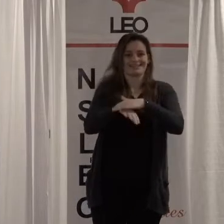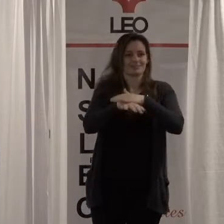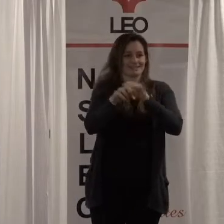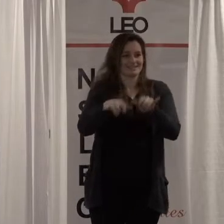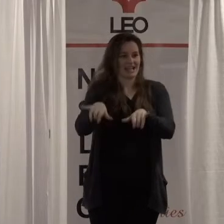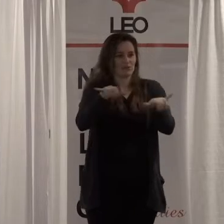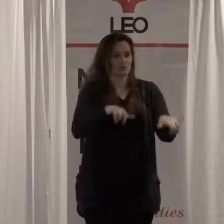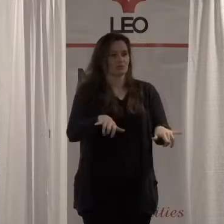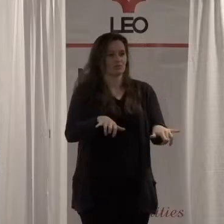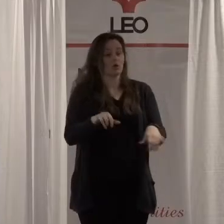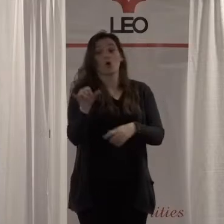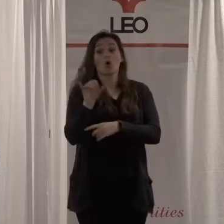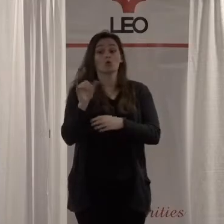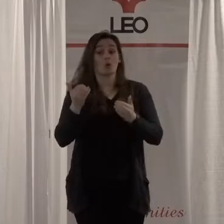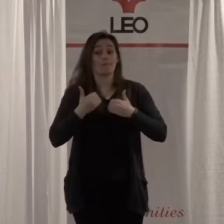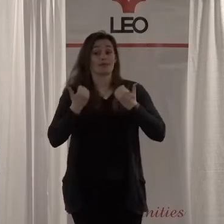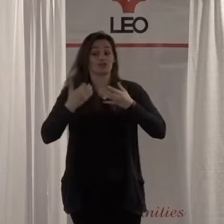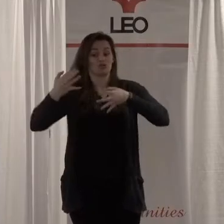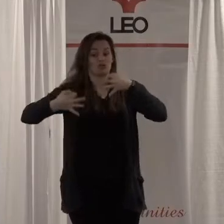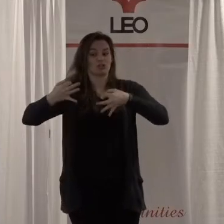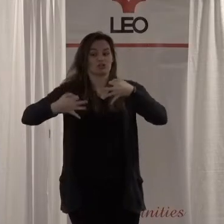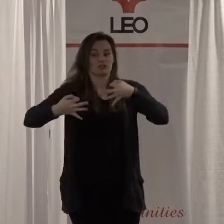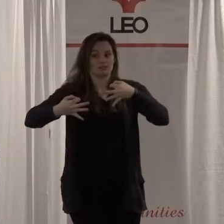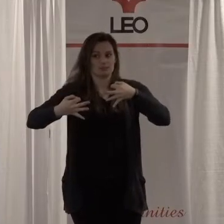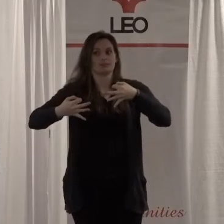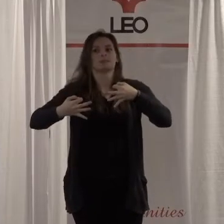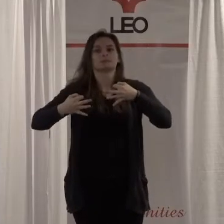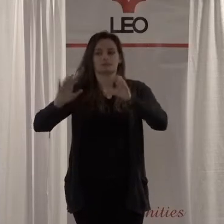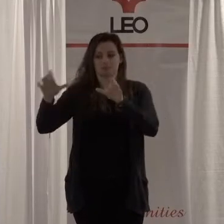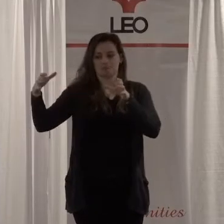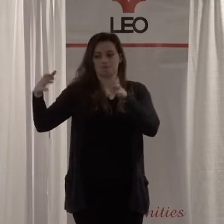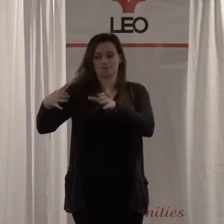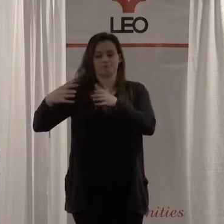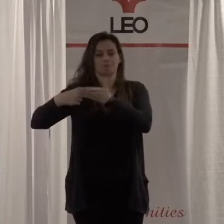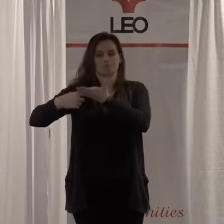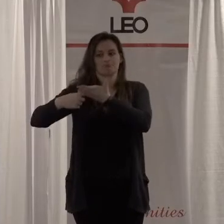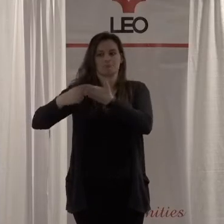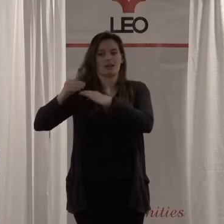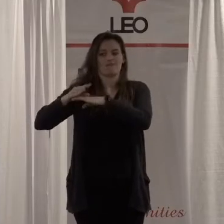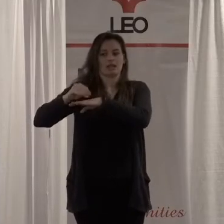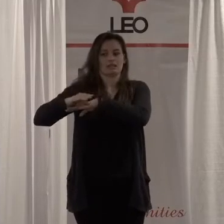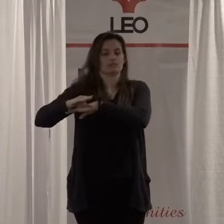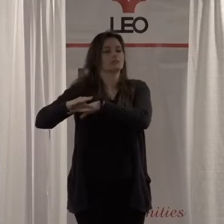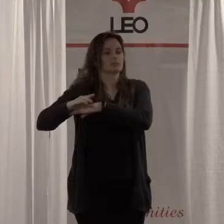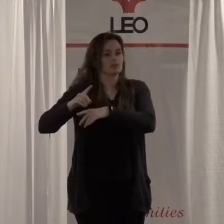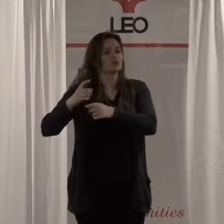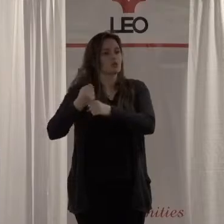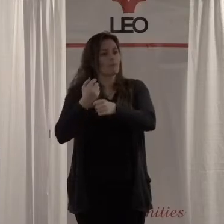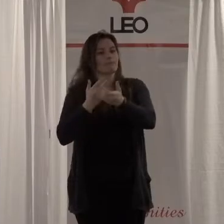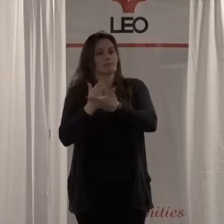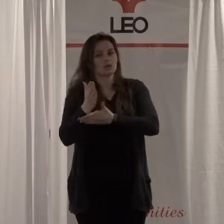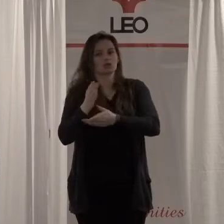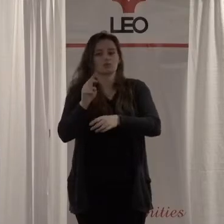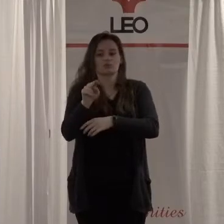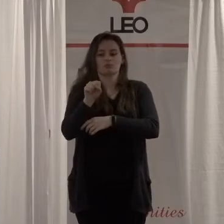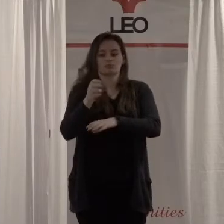TO THE MINISTER OF JUSTICE TO ENSURE THAT NOVA SCOTIA BECOMES A MORE INCLUSIVE AND ACCESSIBLE PLACE.